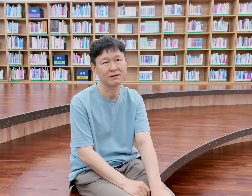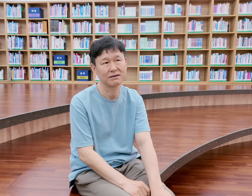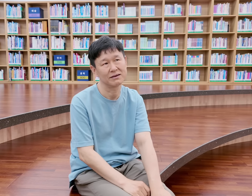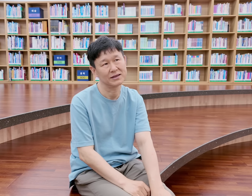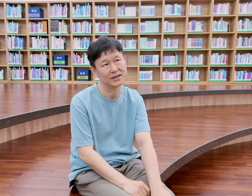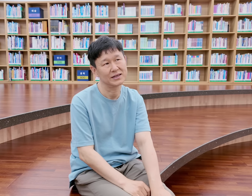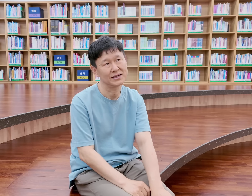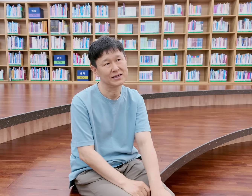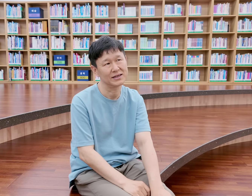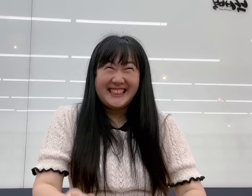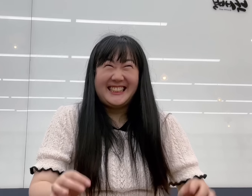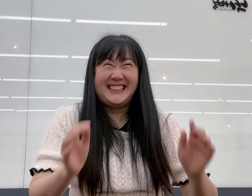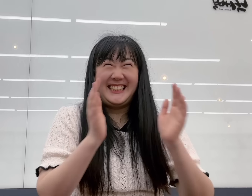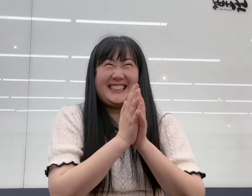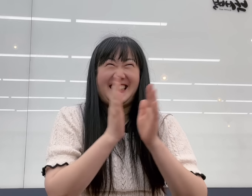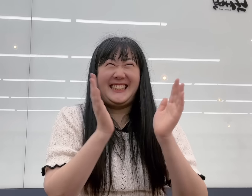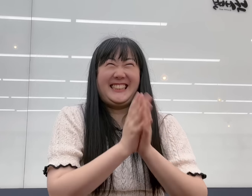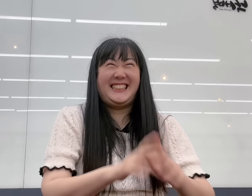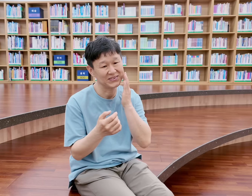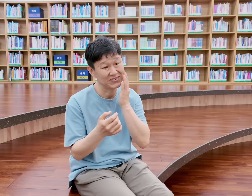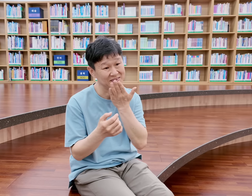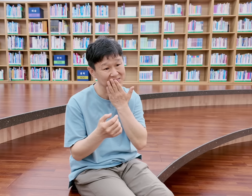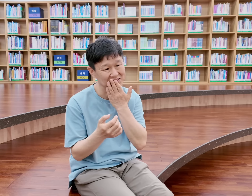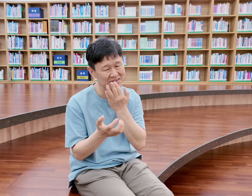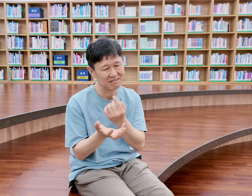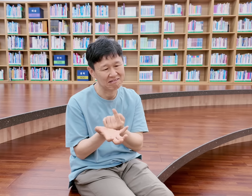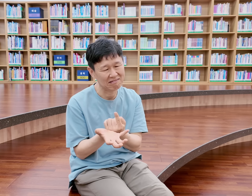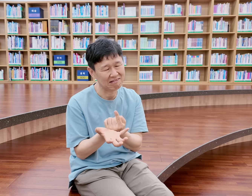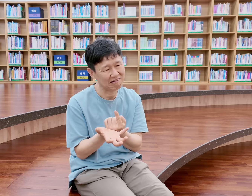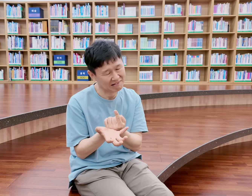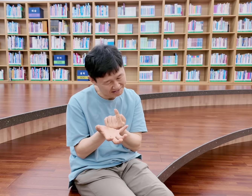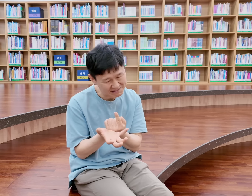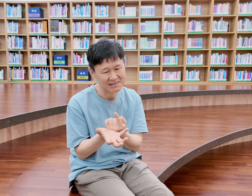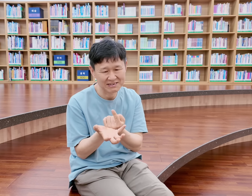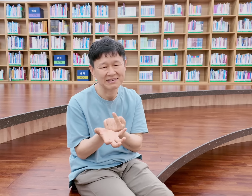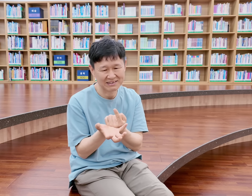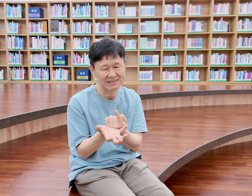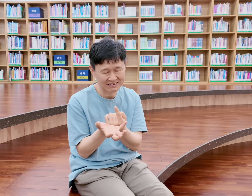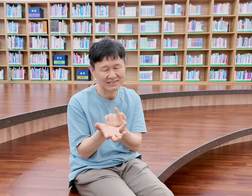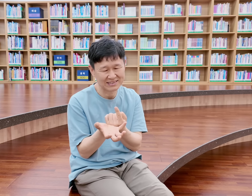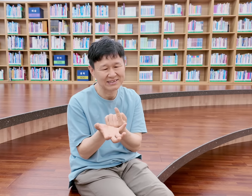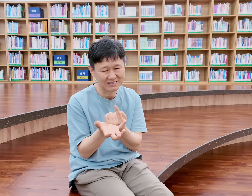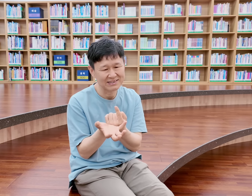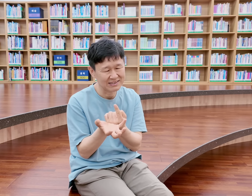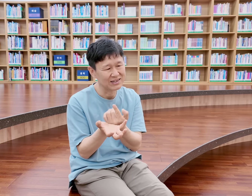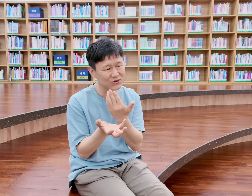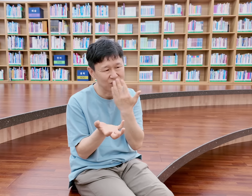Will it be fun? Haha, since everyone is hearing and I am the only one... haha,